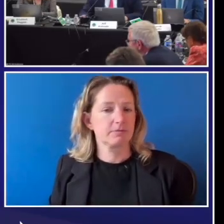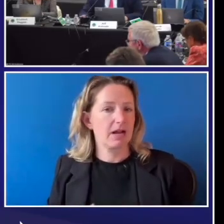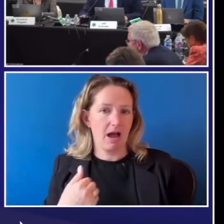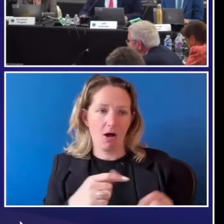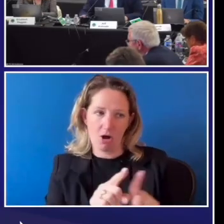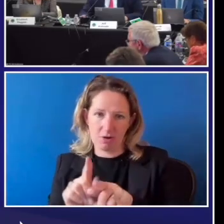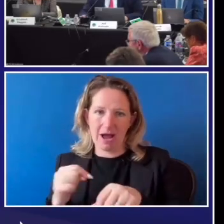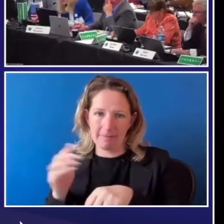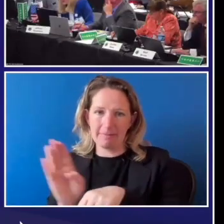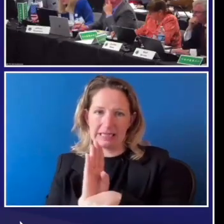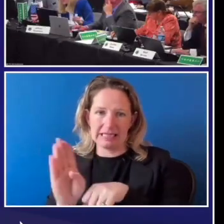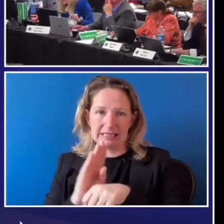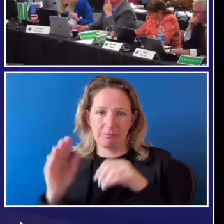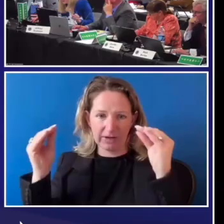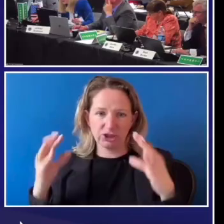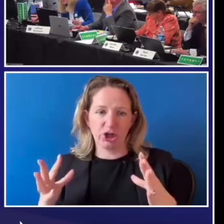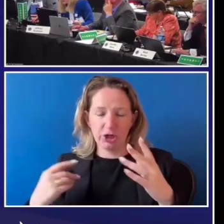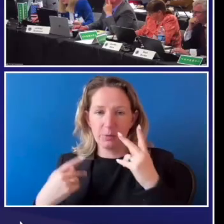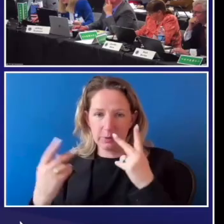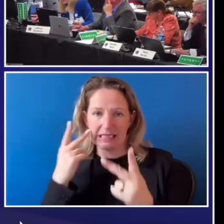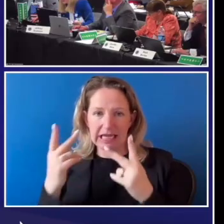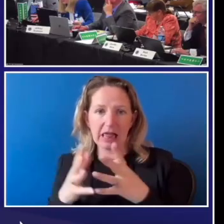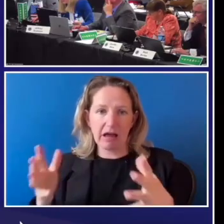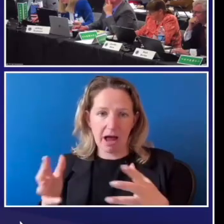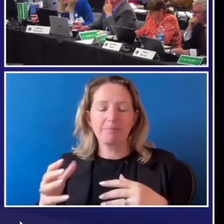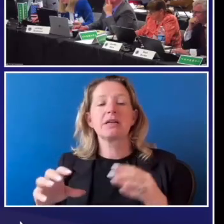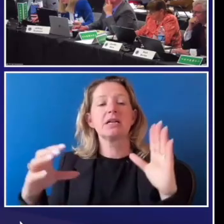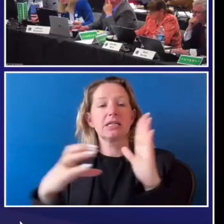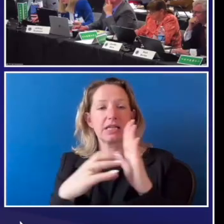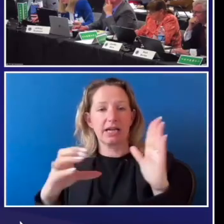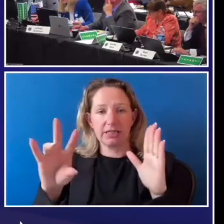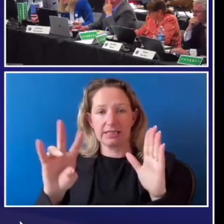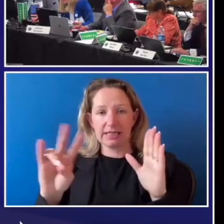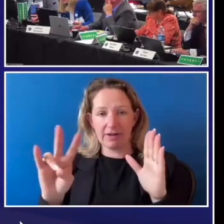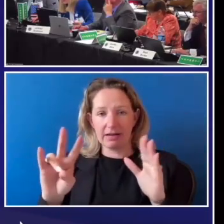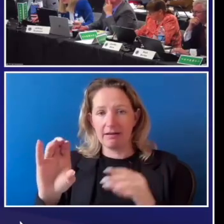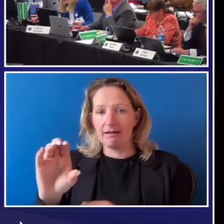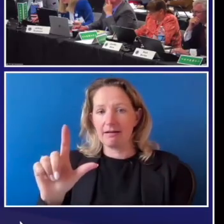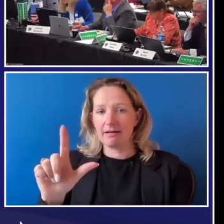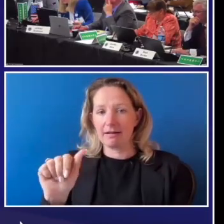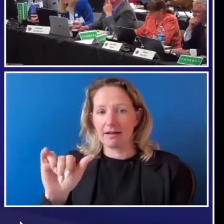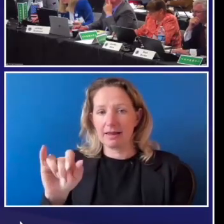And I'll just, for the record, put section 7 of the Clayton Act, which prohibits acquisitions where